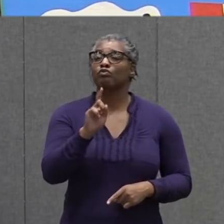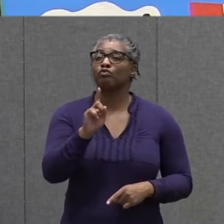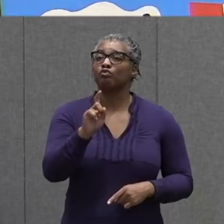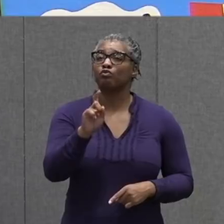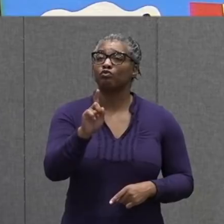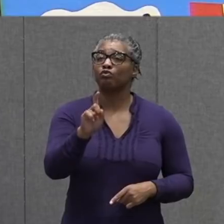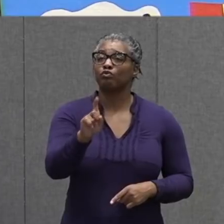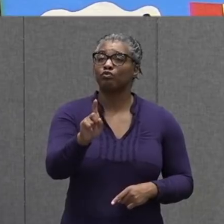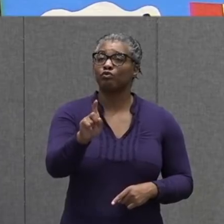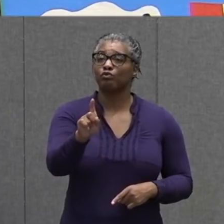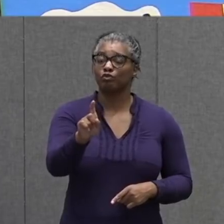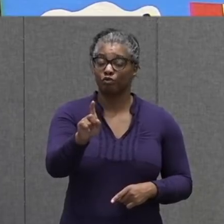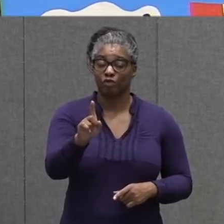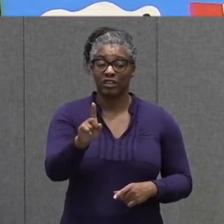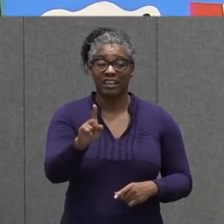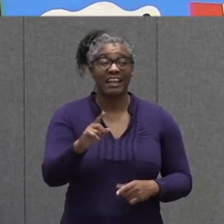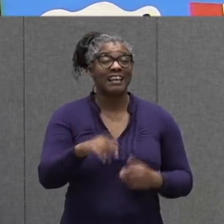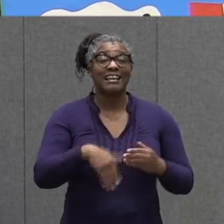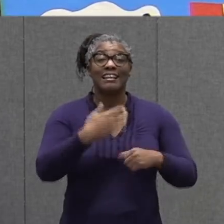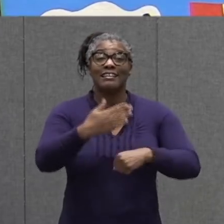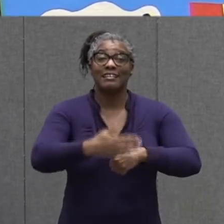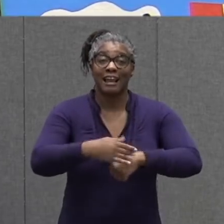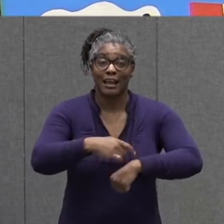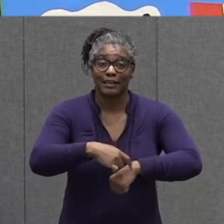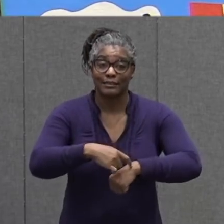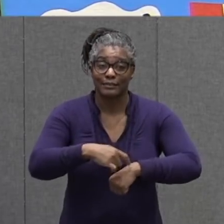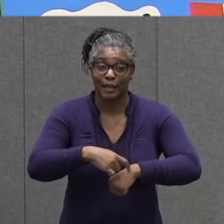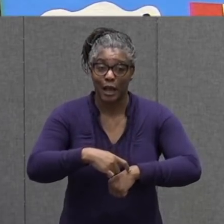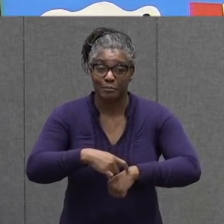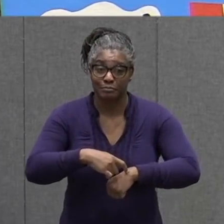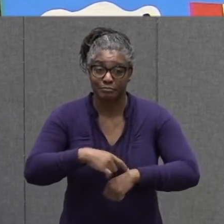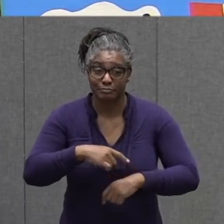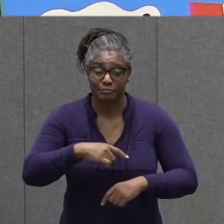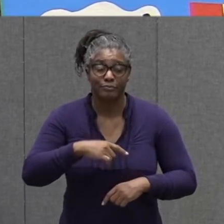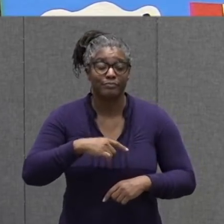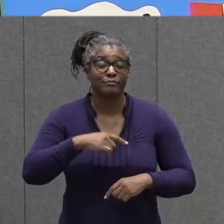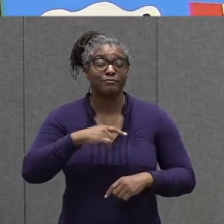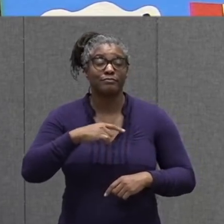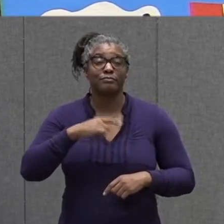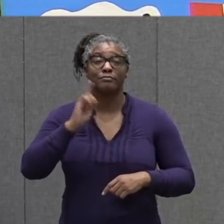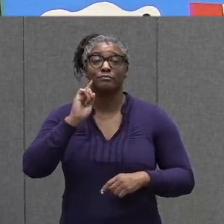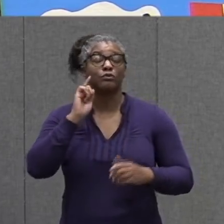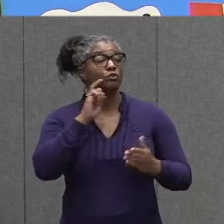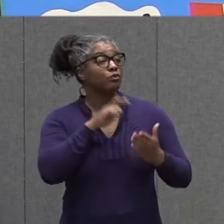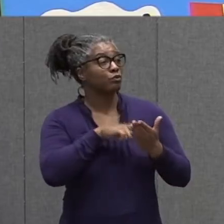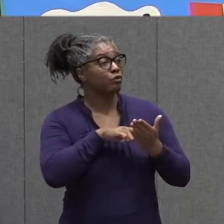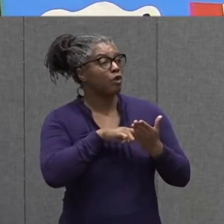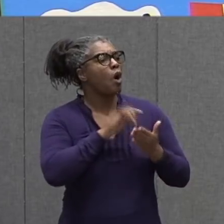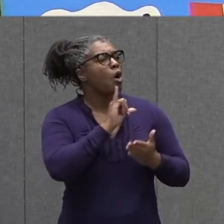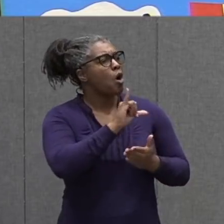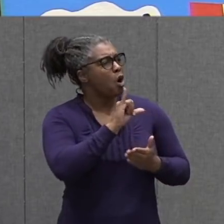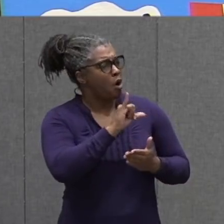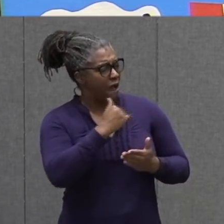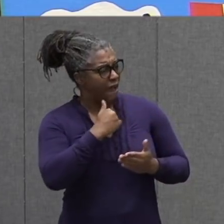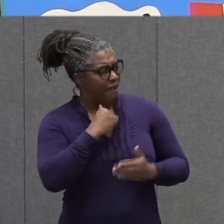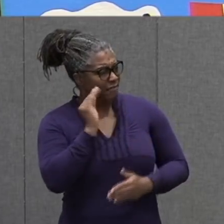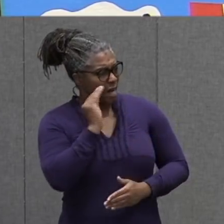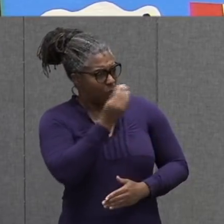and pass that place again, you might see some beautiful flowers planted in the yard that you didn't notice before.